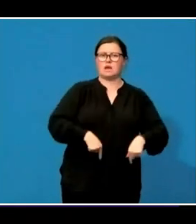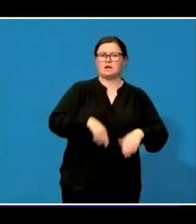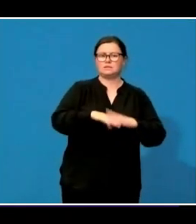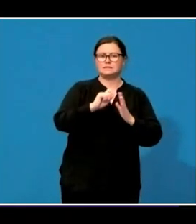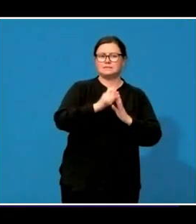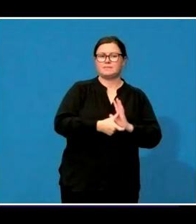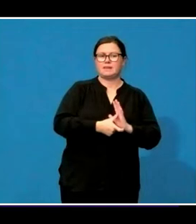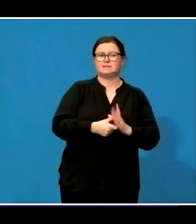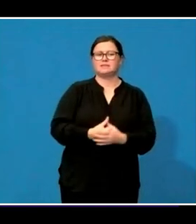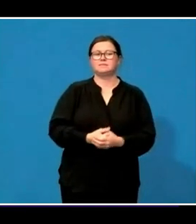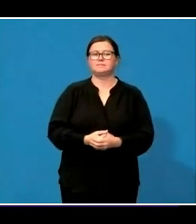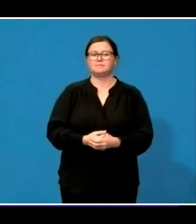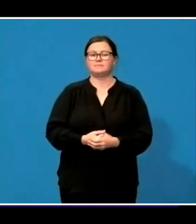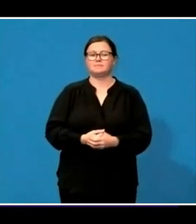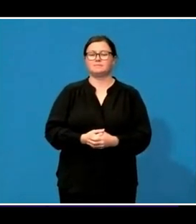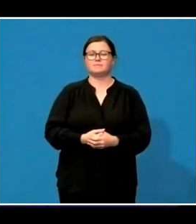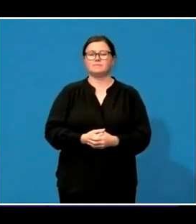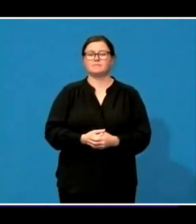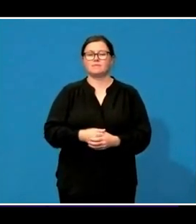And where you are currently employed in terms of what type of work do you do?